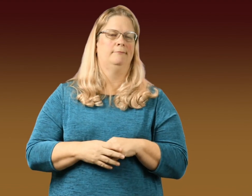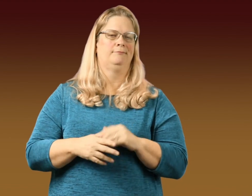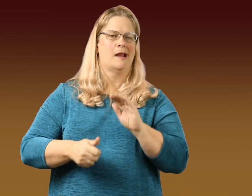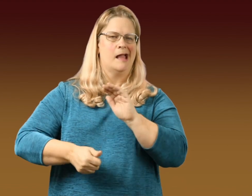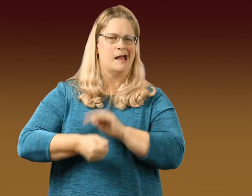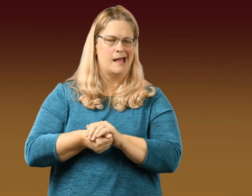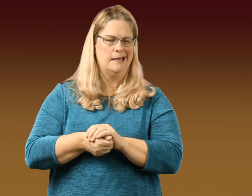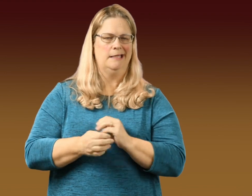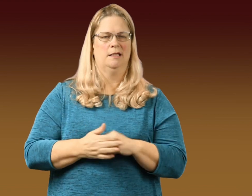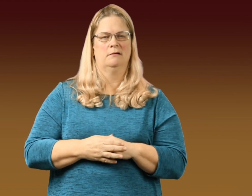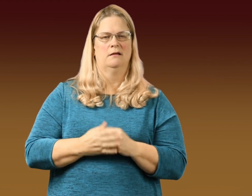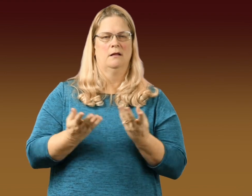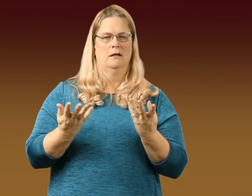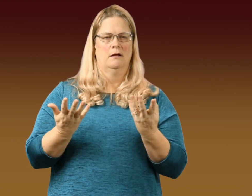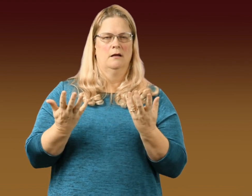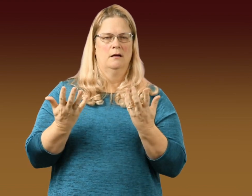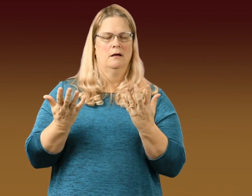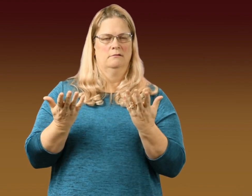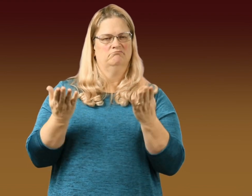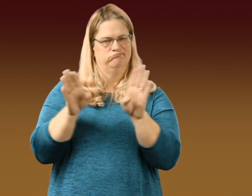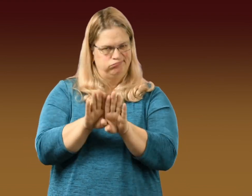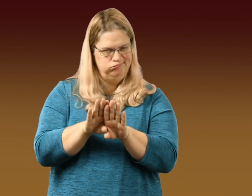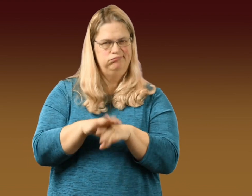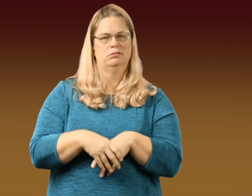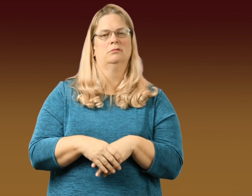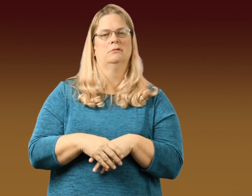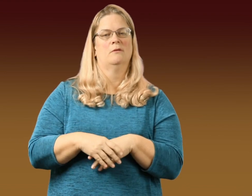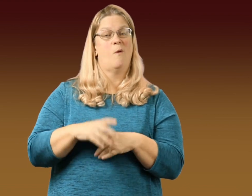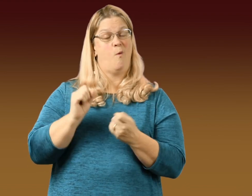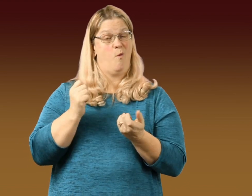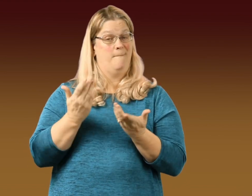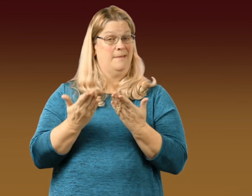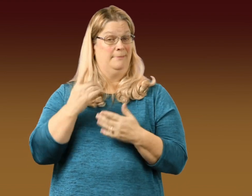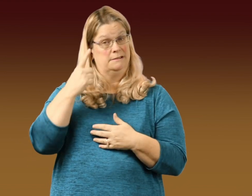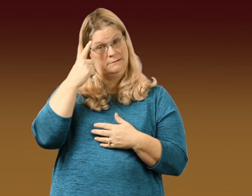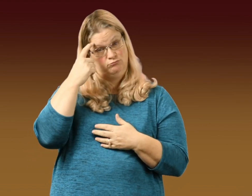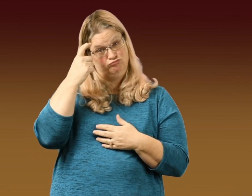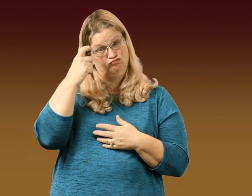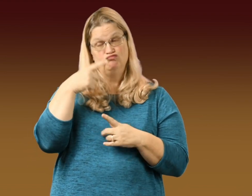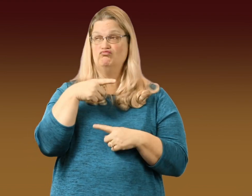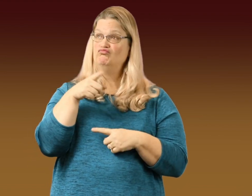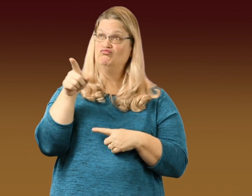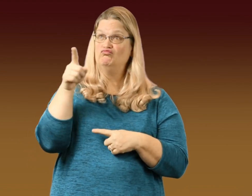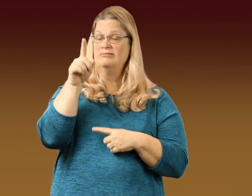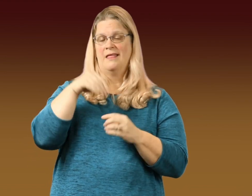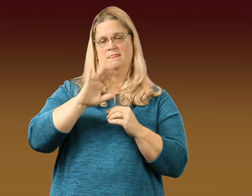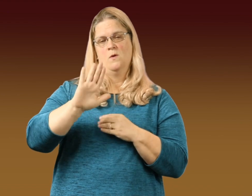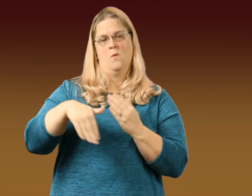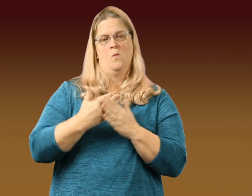Perhaps they're withdrawn, or they even run away, or hide, shut down,